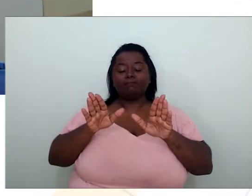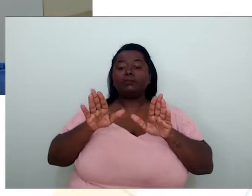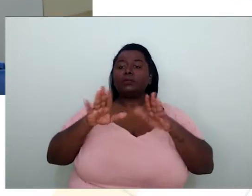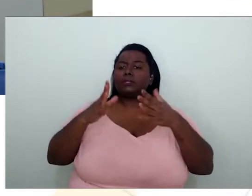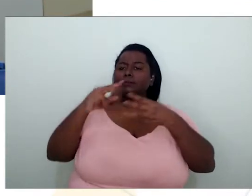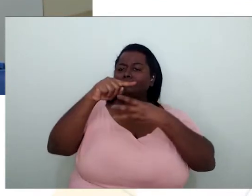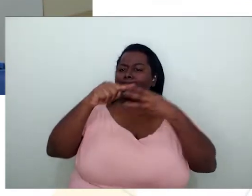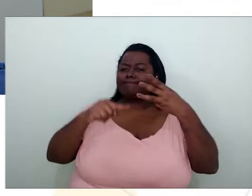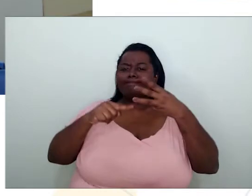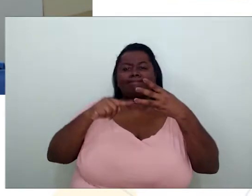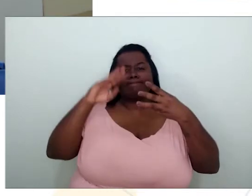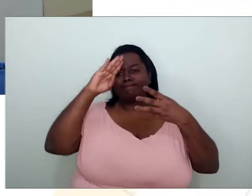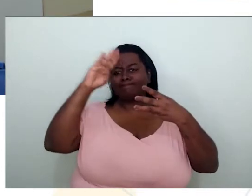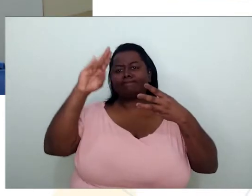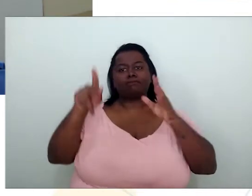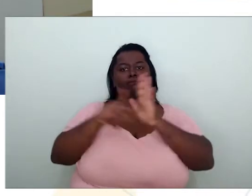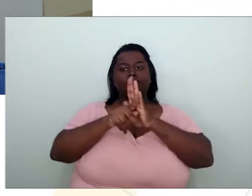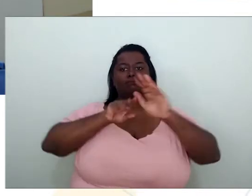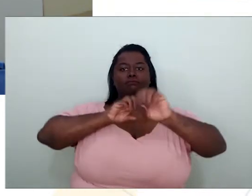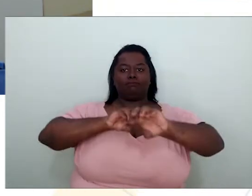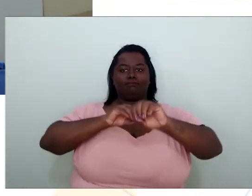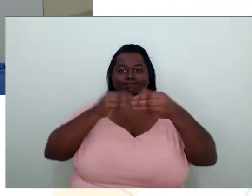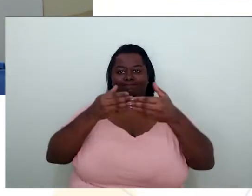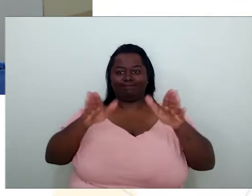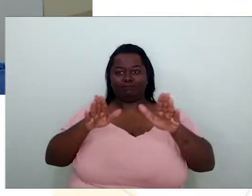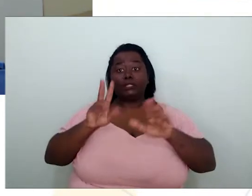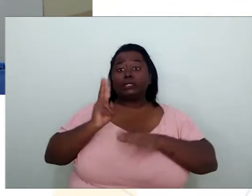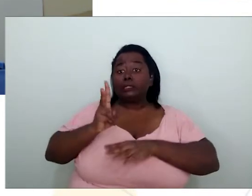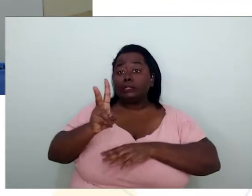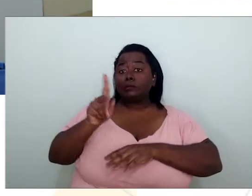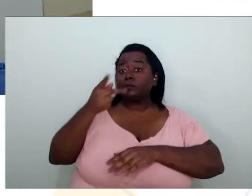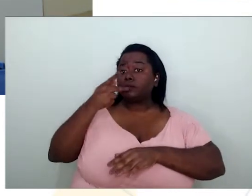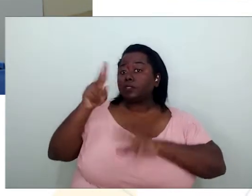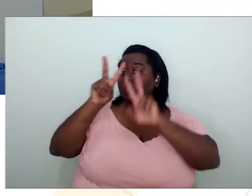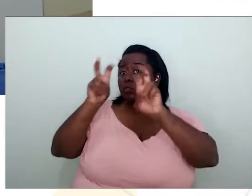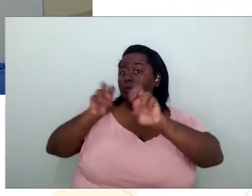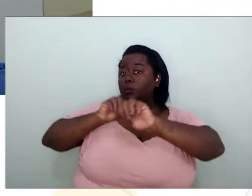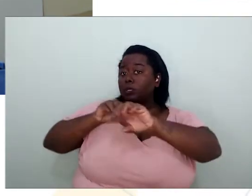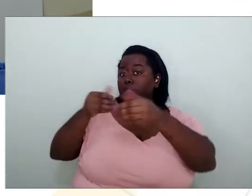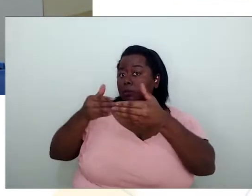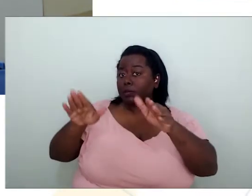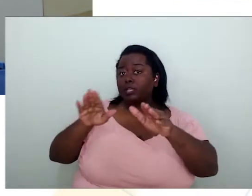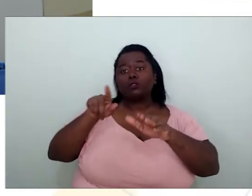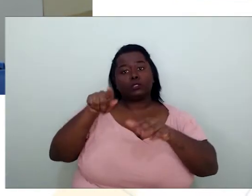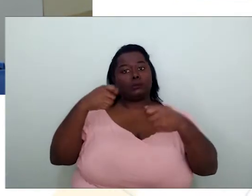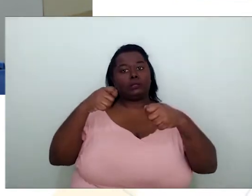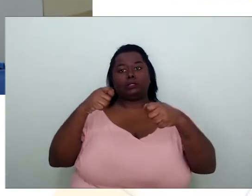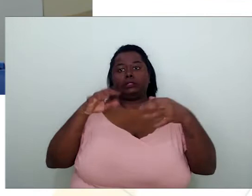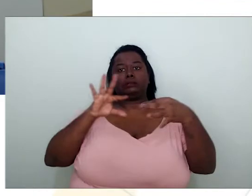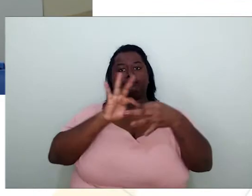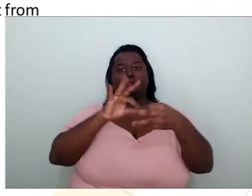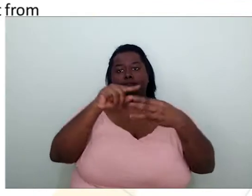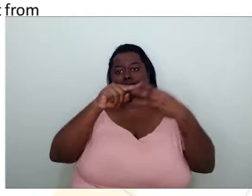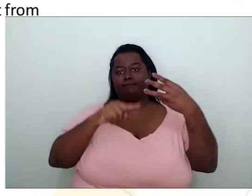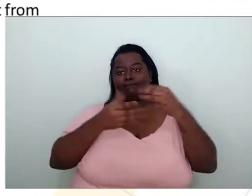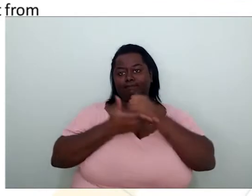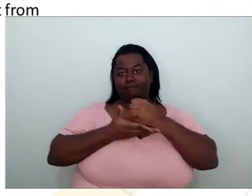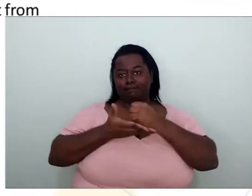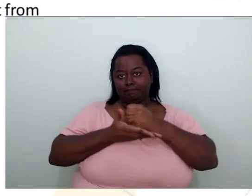principles of open education so when we are talking about open education we are talking about those three fundamental things so what are the what are the